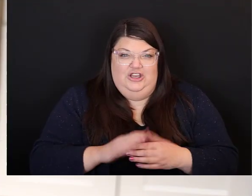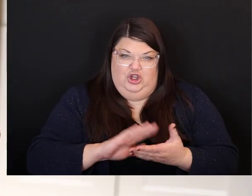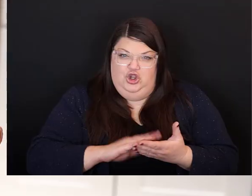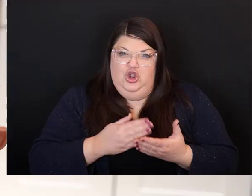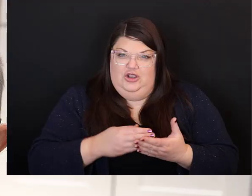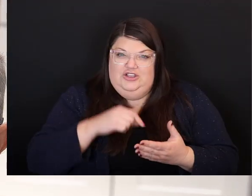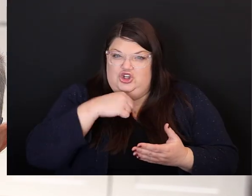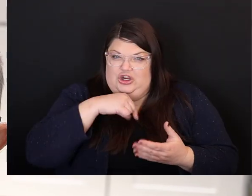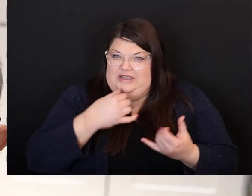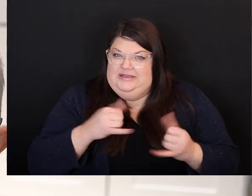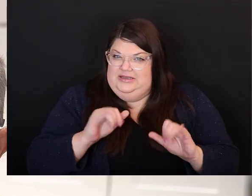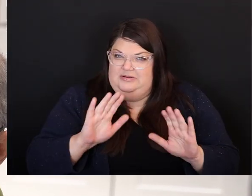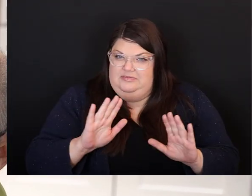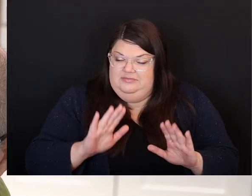I'm gonna add some fresh ground pepper.